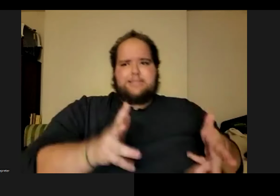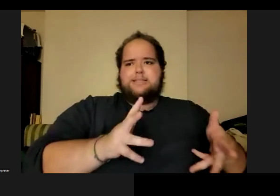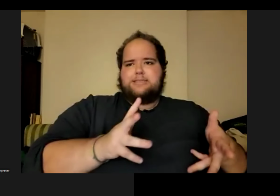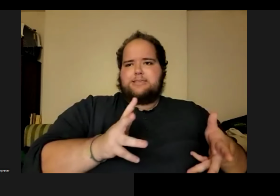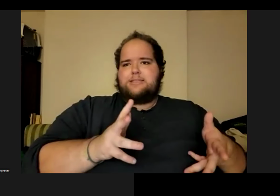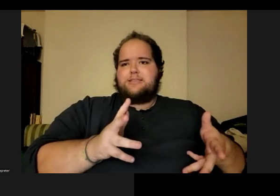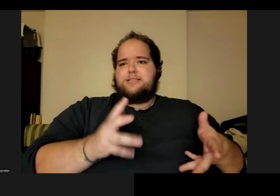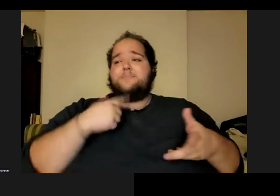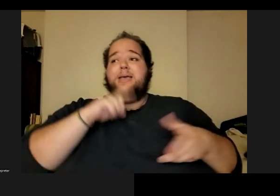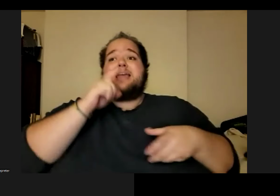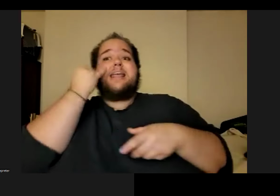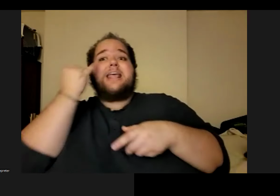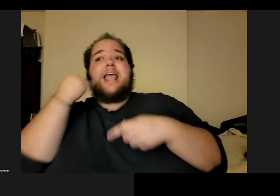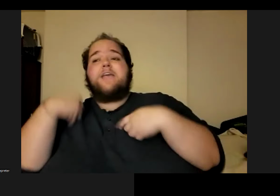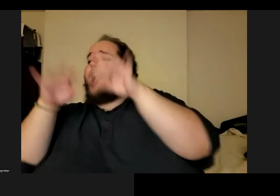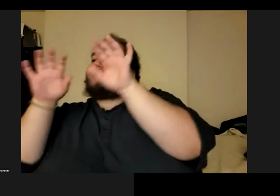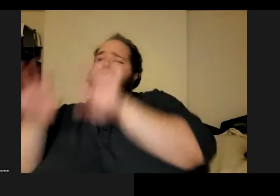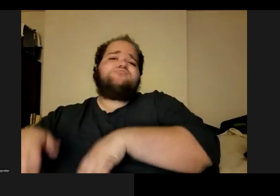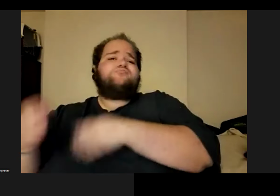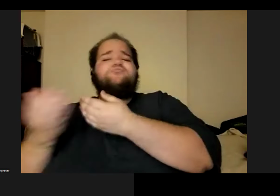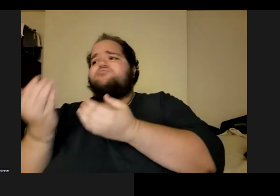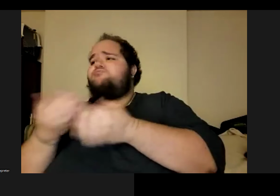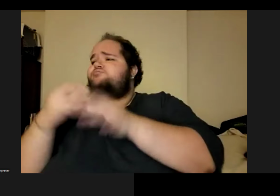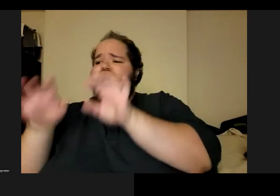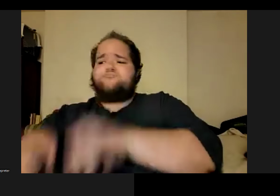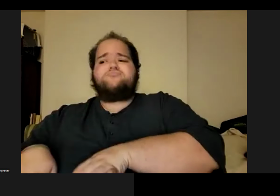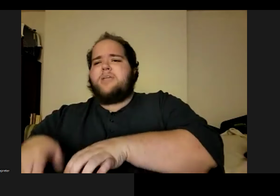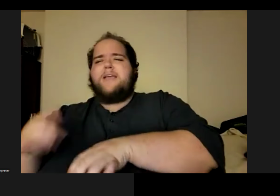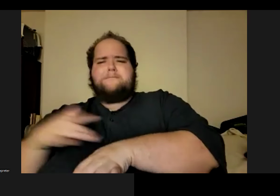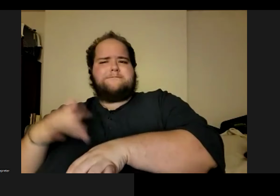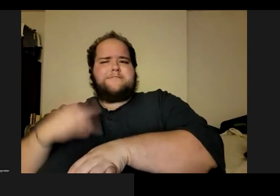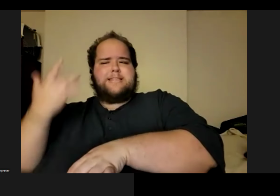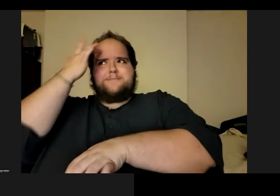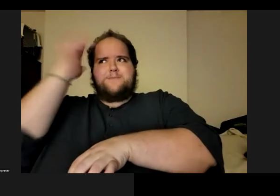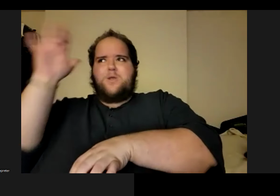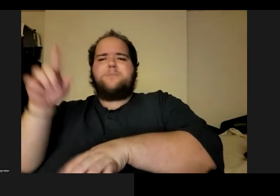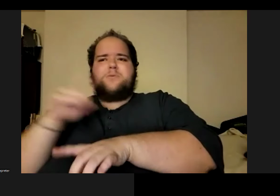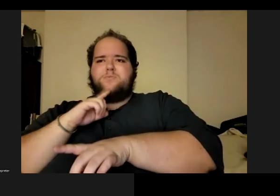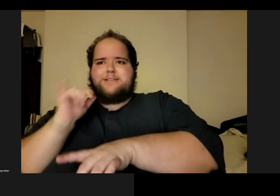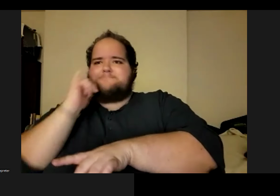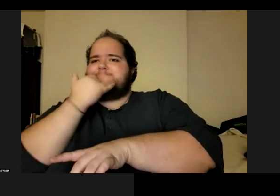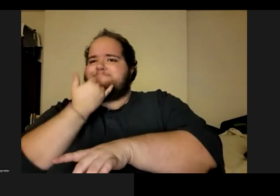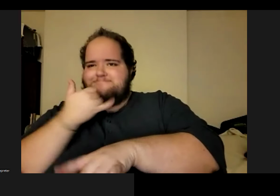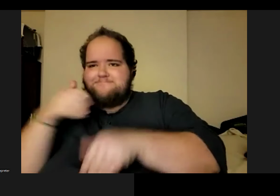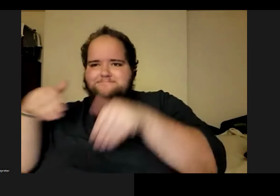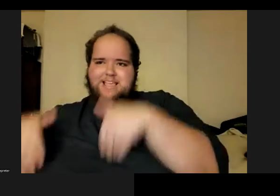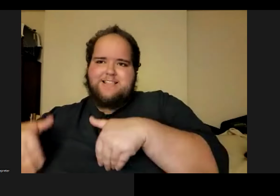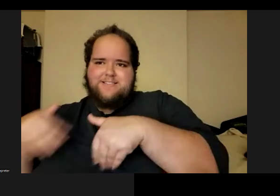you're not paying attention to that because it feels like you're writing in a smart way.